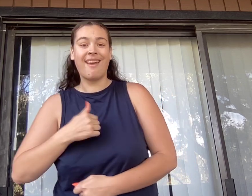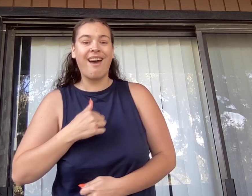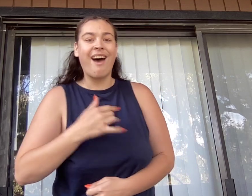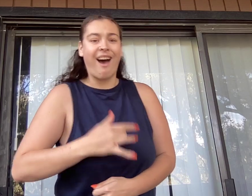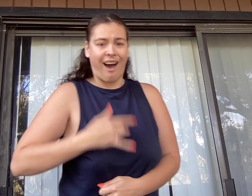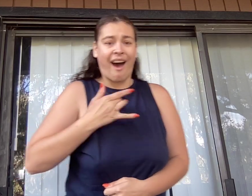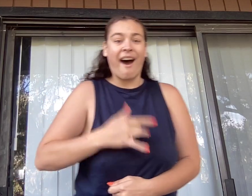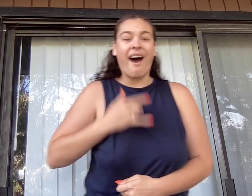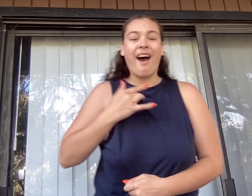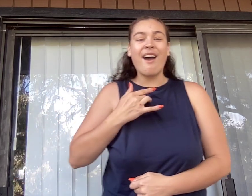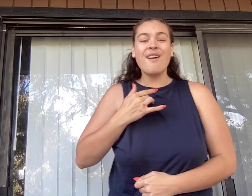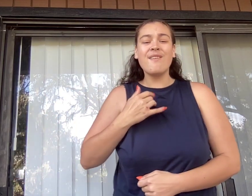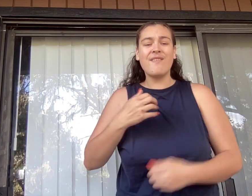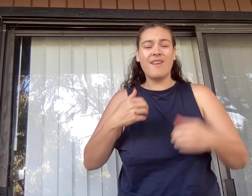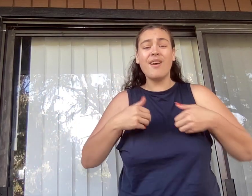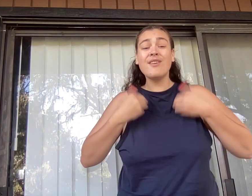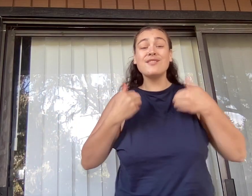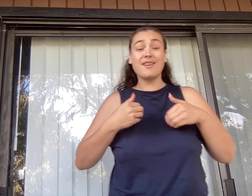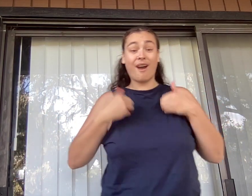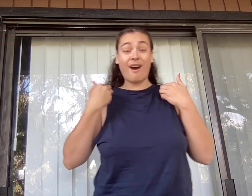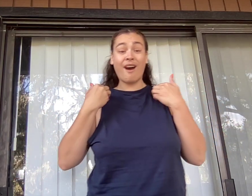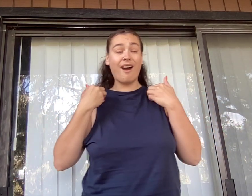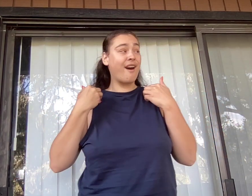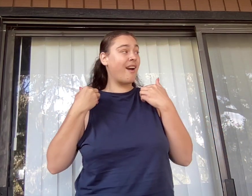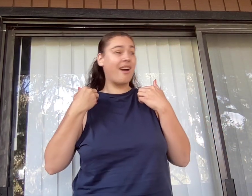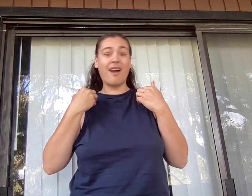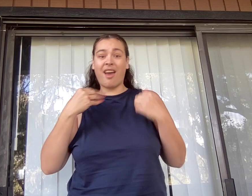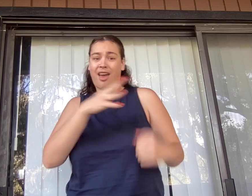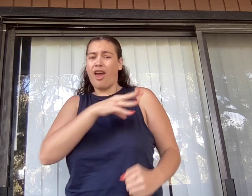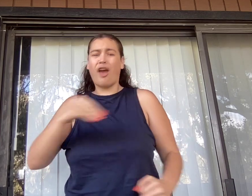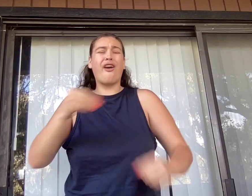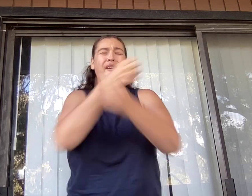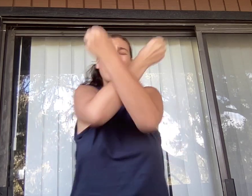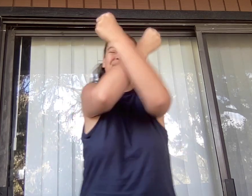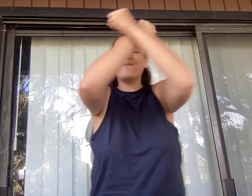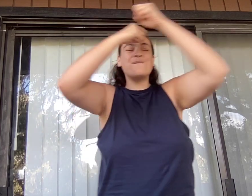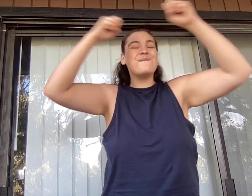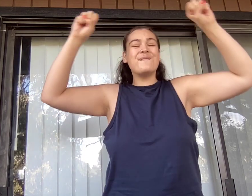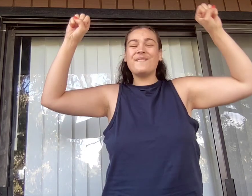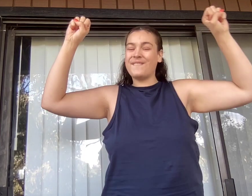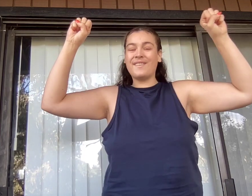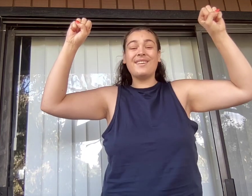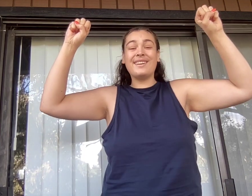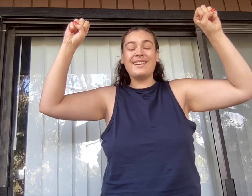I feel young and free!